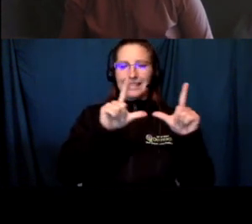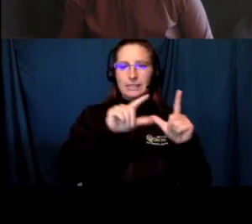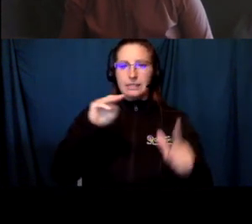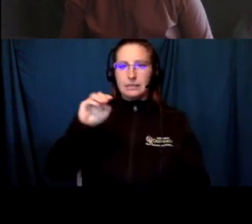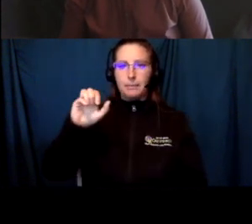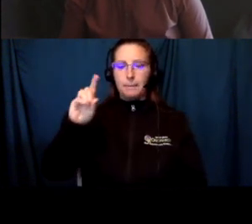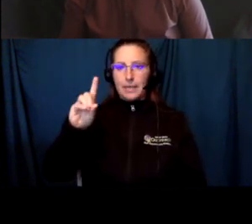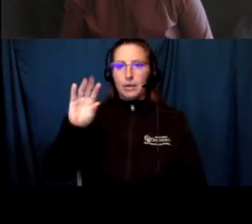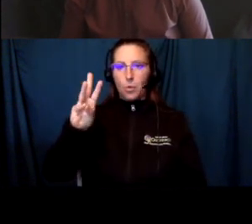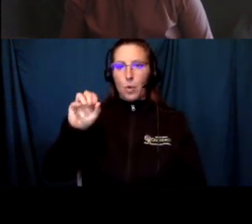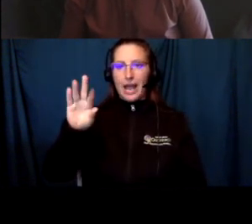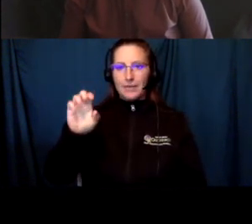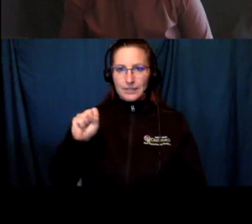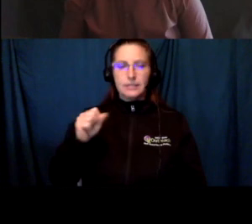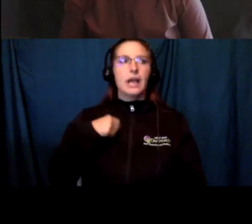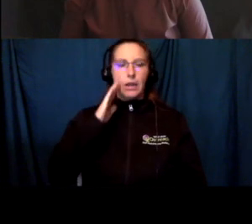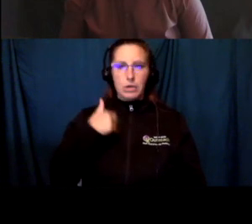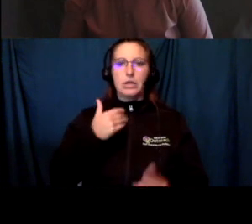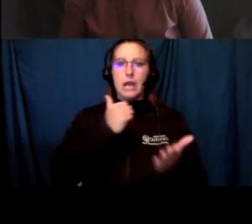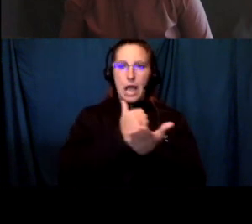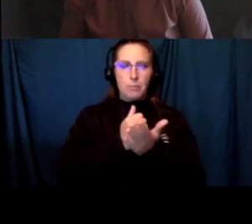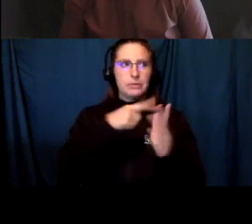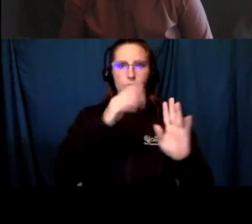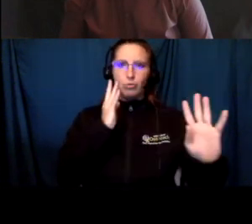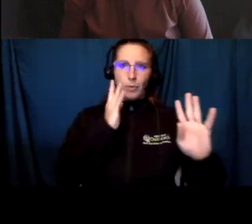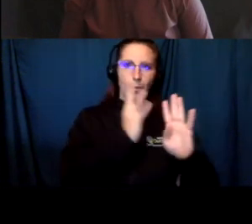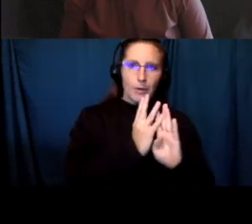What else was I supposed to mention?